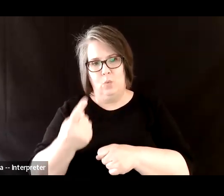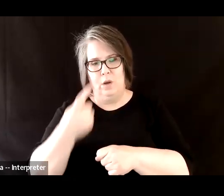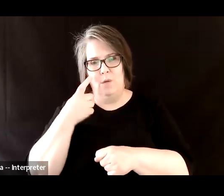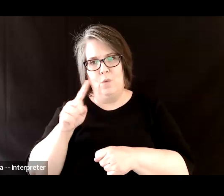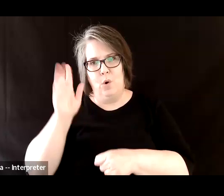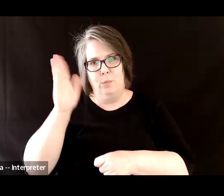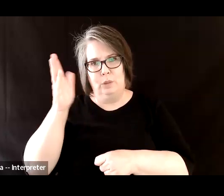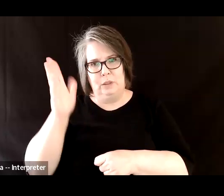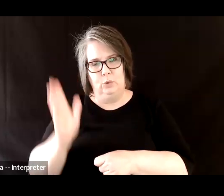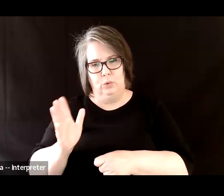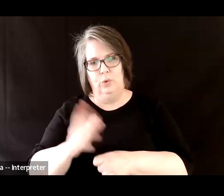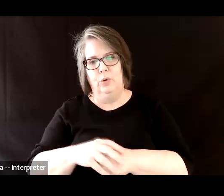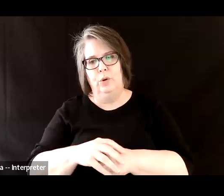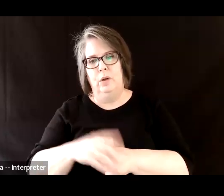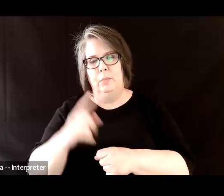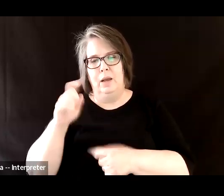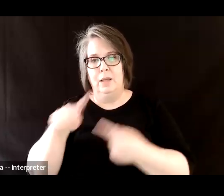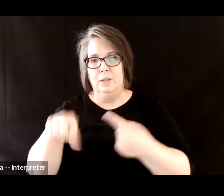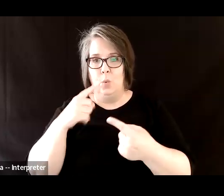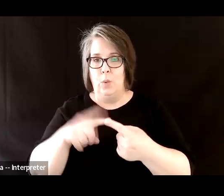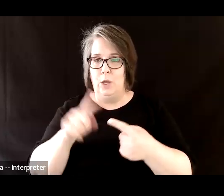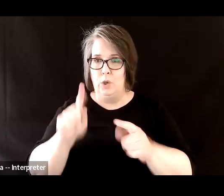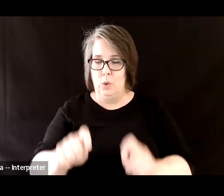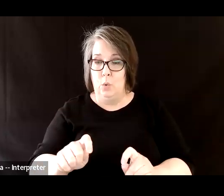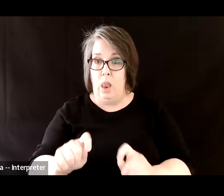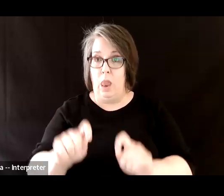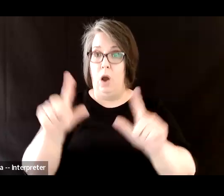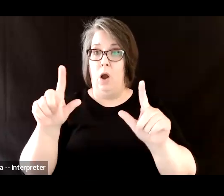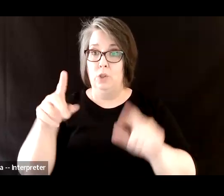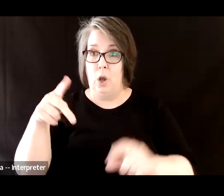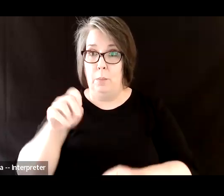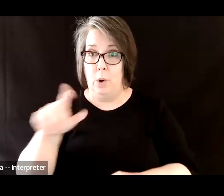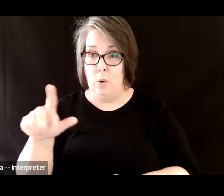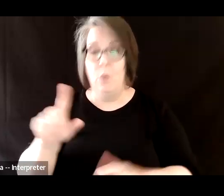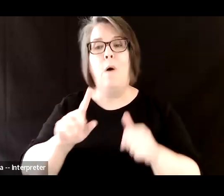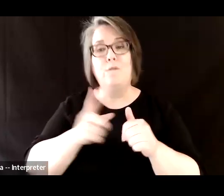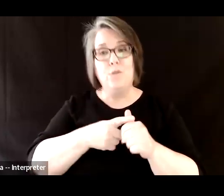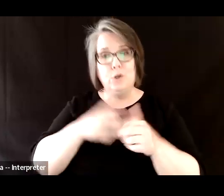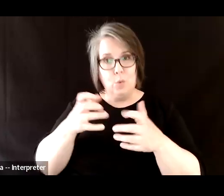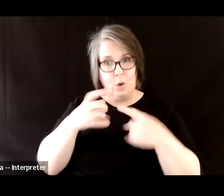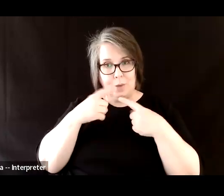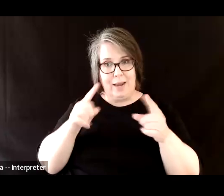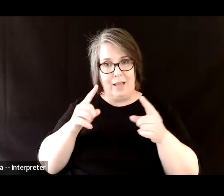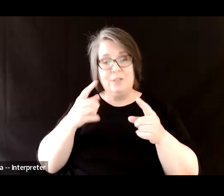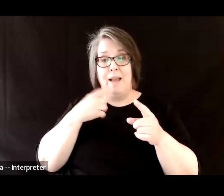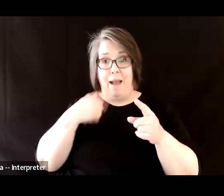presenter to do because when you wants a poll to first offer, you want to announce that I'm getting ready to launch a poll